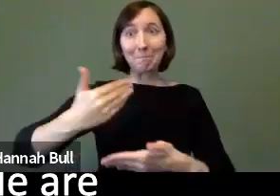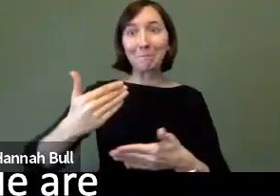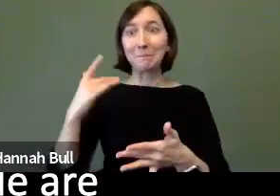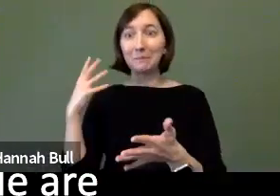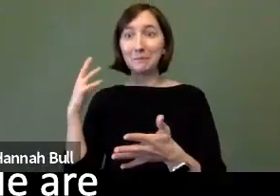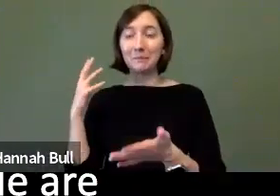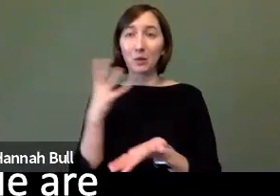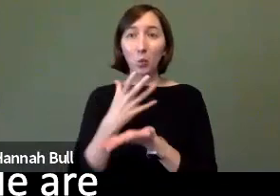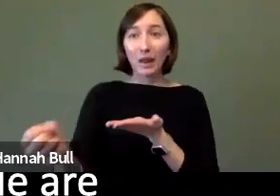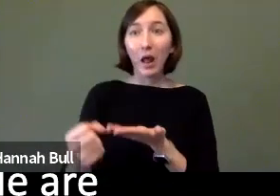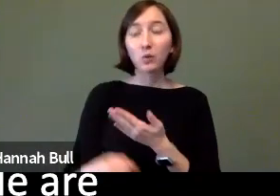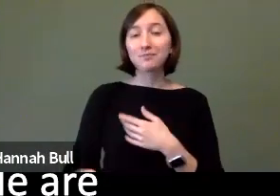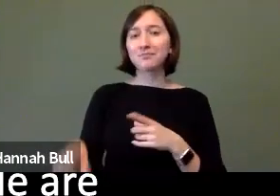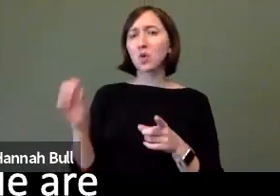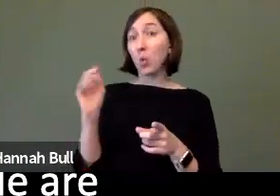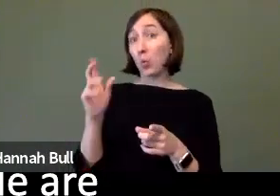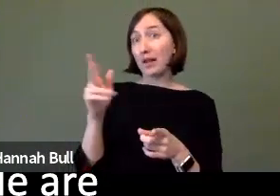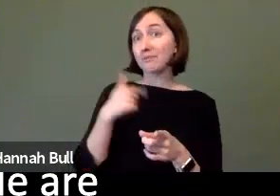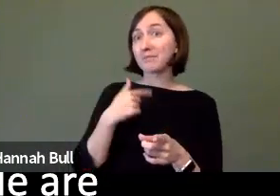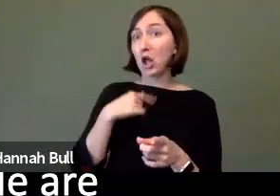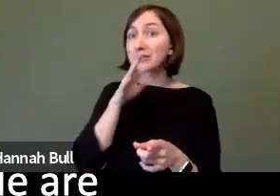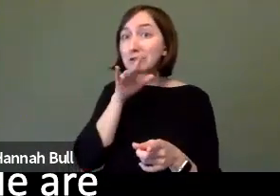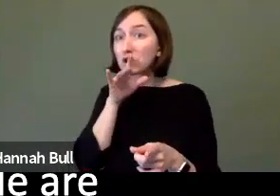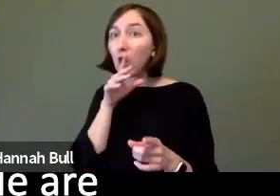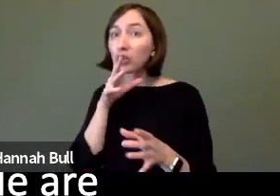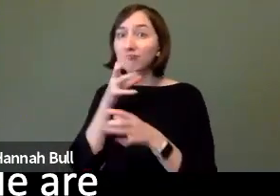I'm good at talking quickly and concisely.